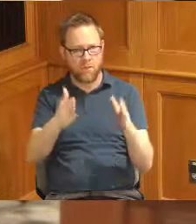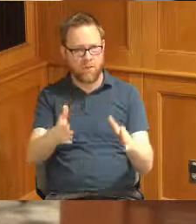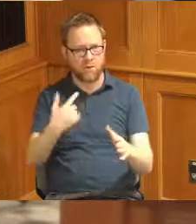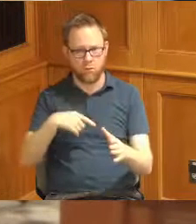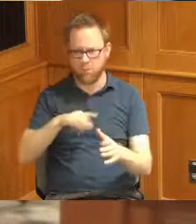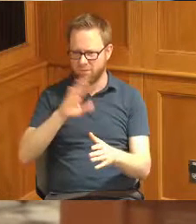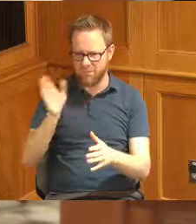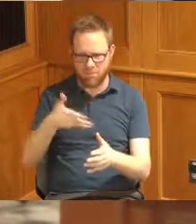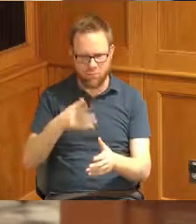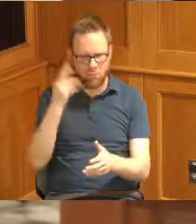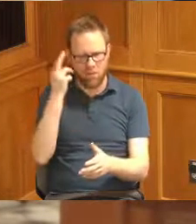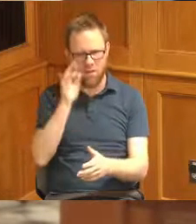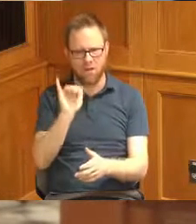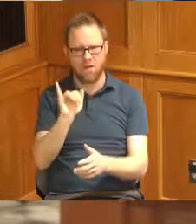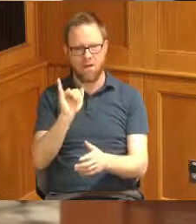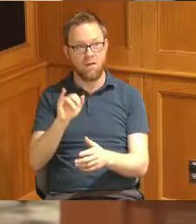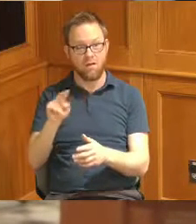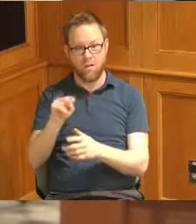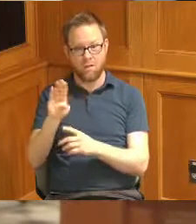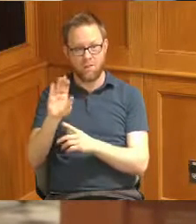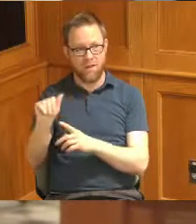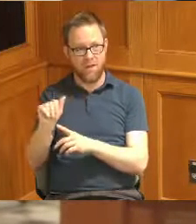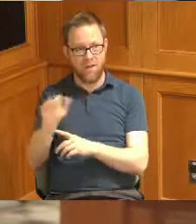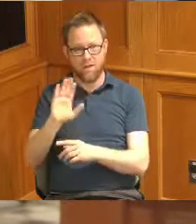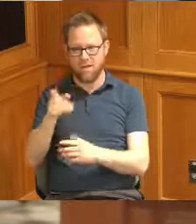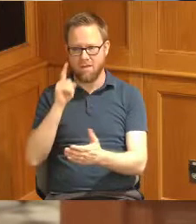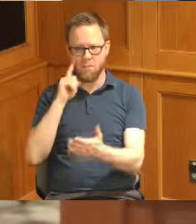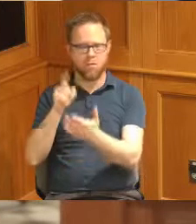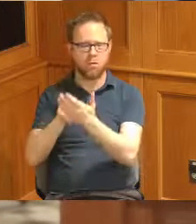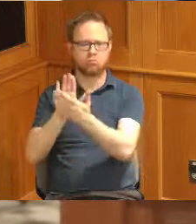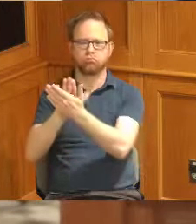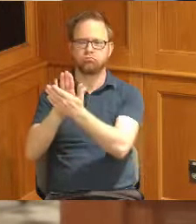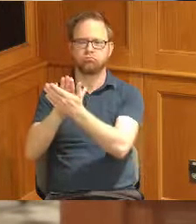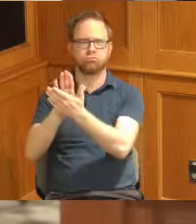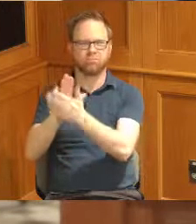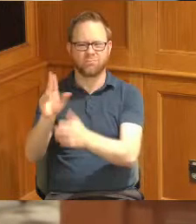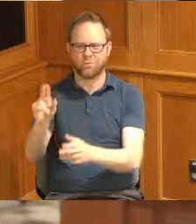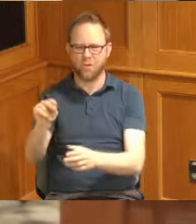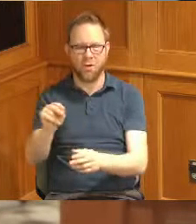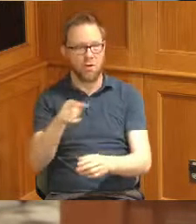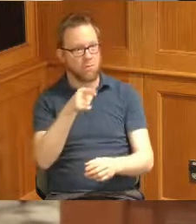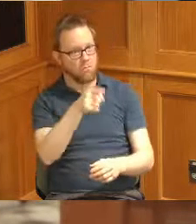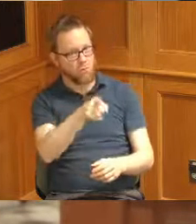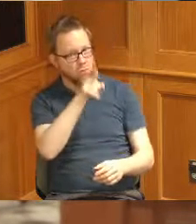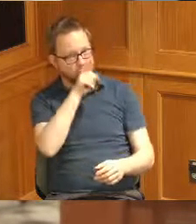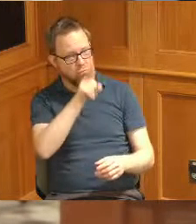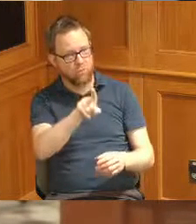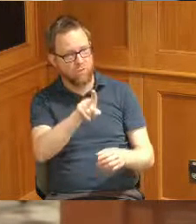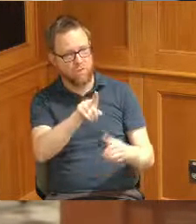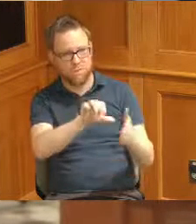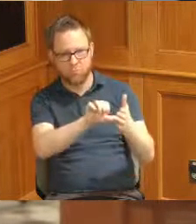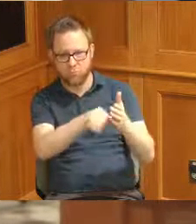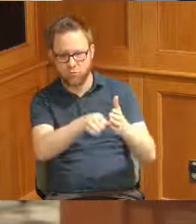did even in the NBA they never do and what you did put light on these young women that's